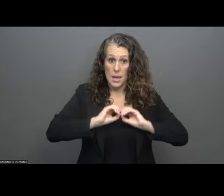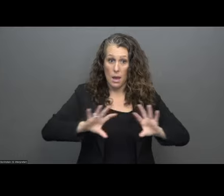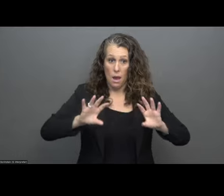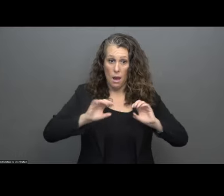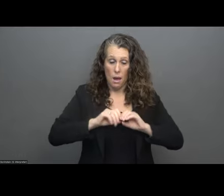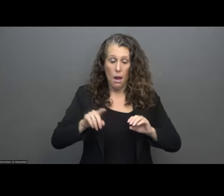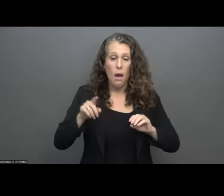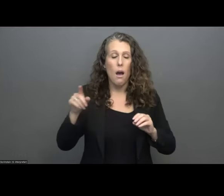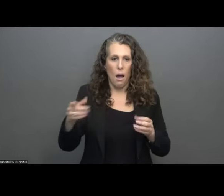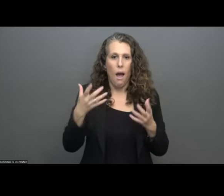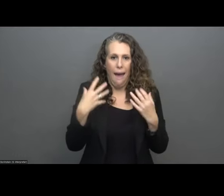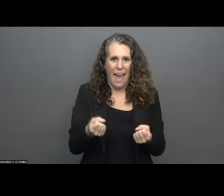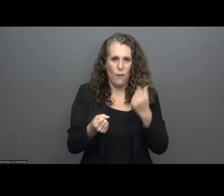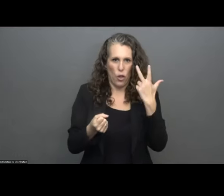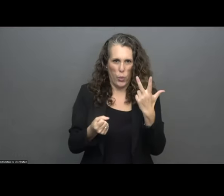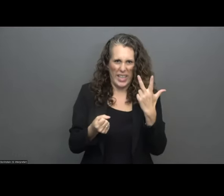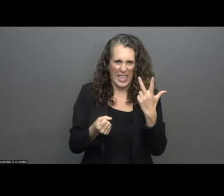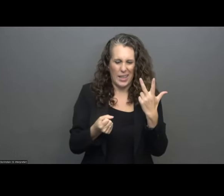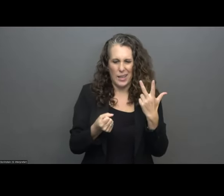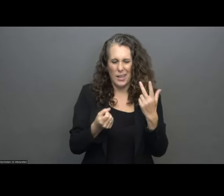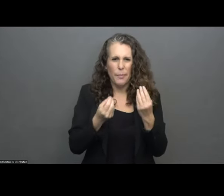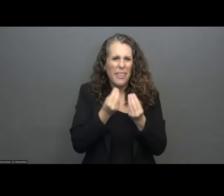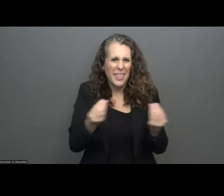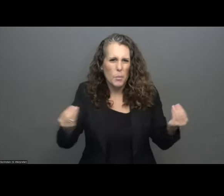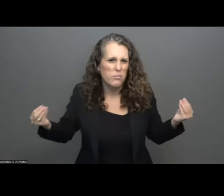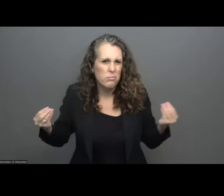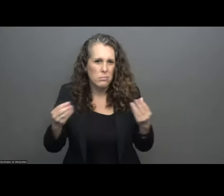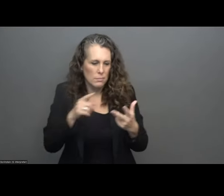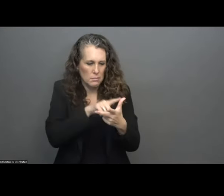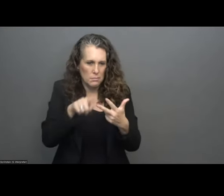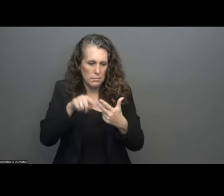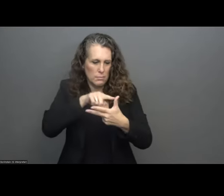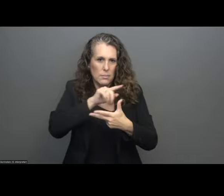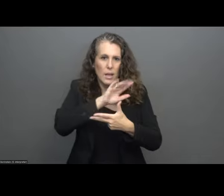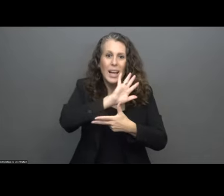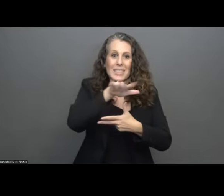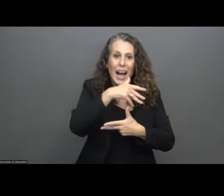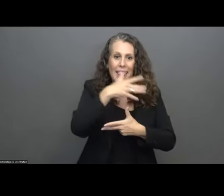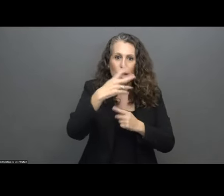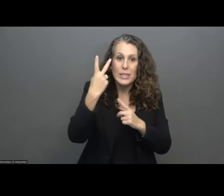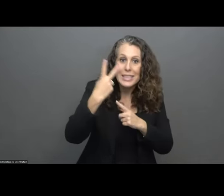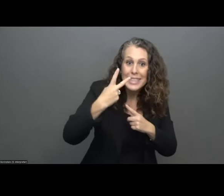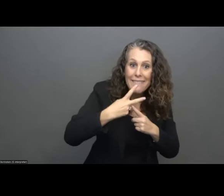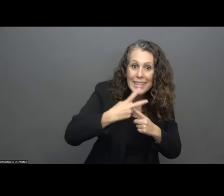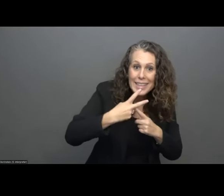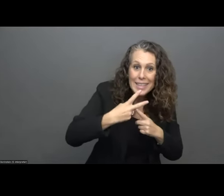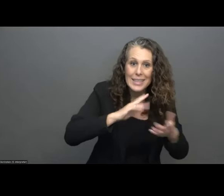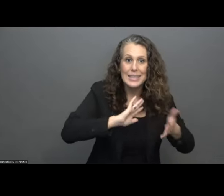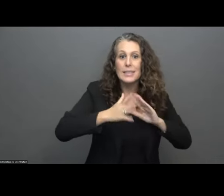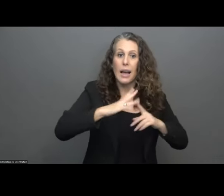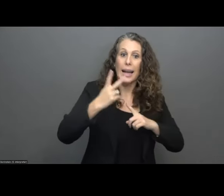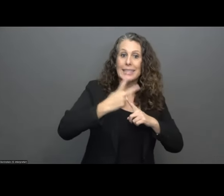the first product is a sign language TV station. Signs TV which broadcasts in sign language